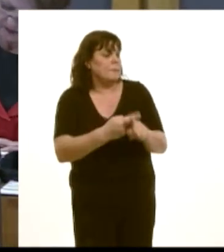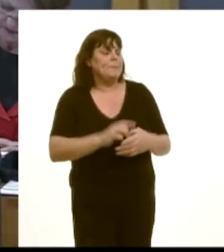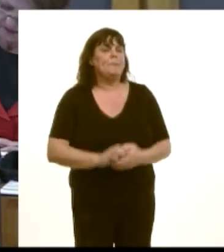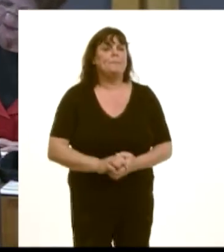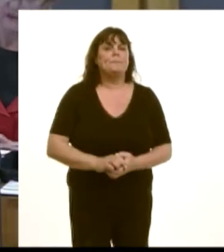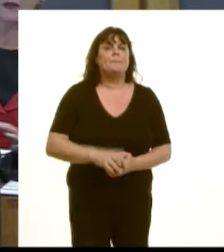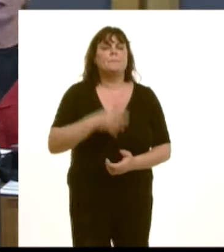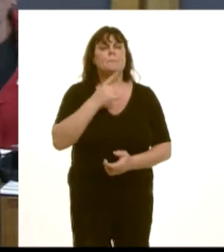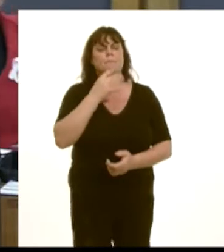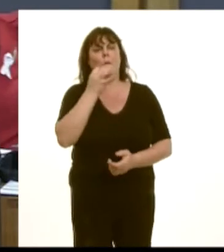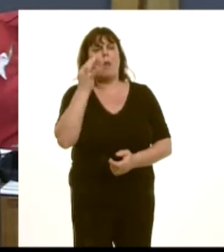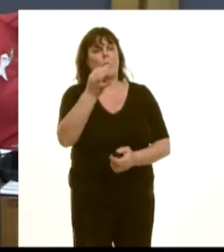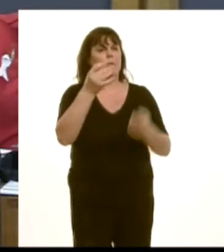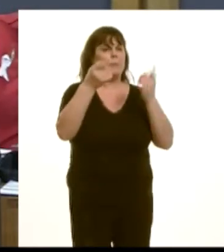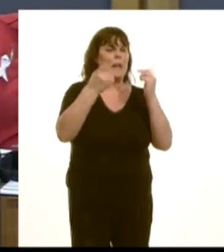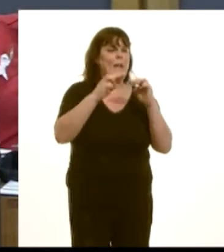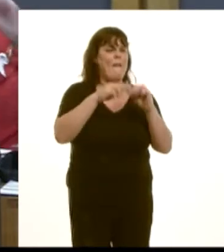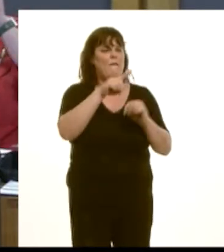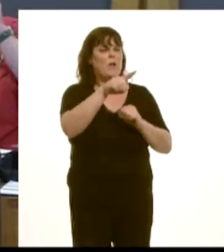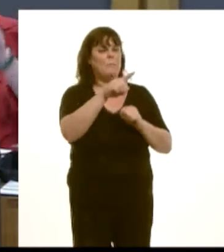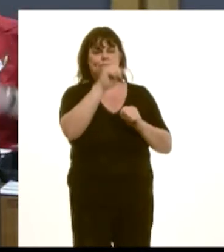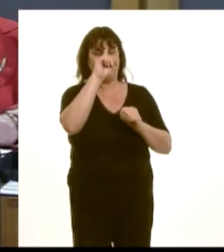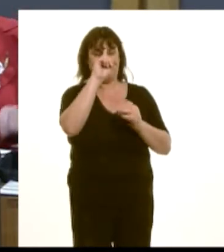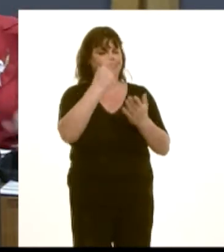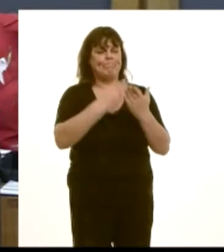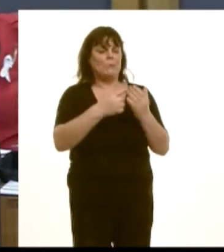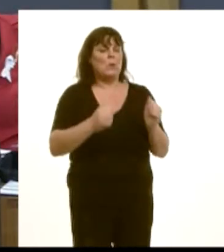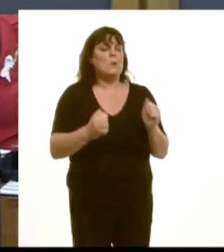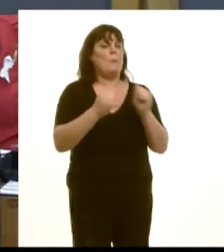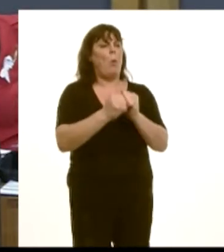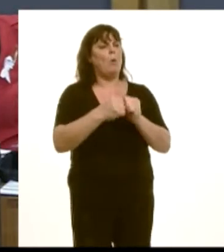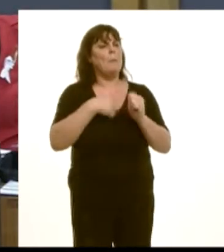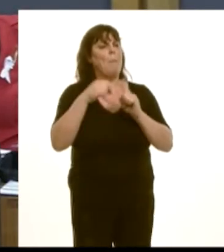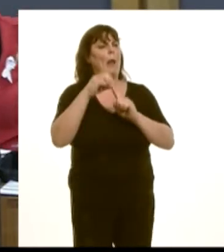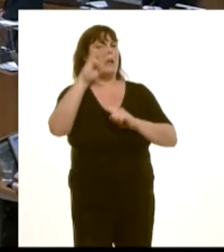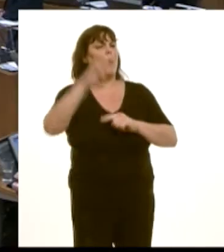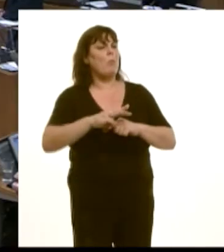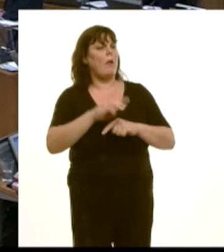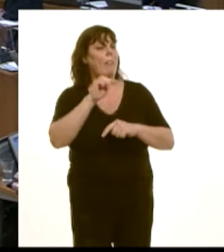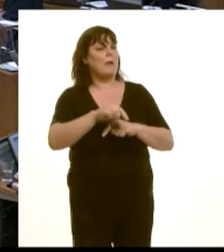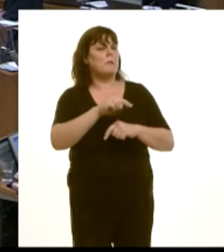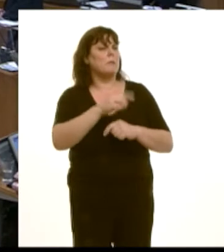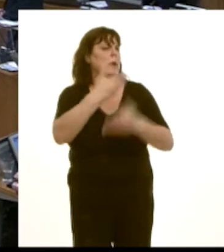if your Government does not support Plaid Cymru's policy on this, can you please explain why? Carwyn Jones: Well, first of all, I would